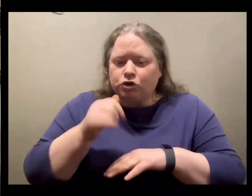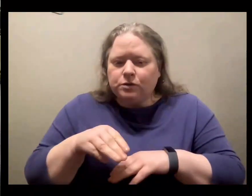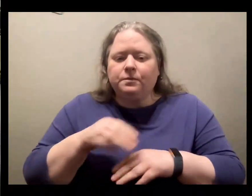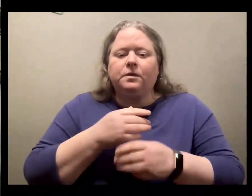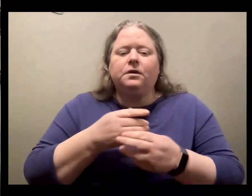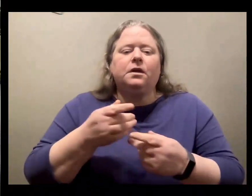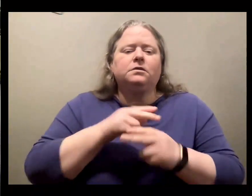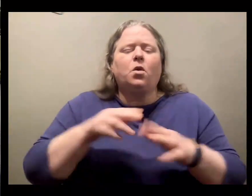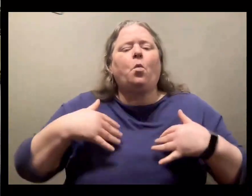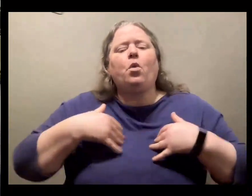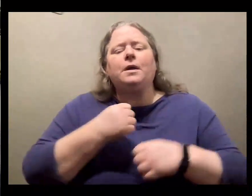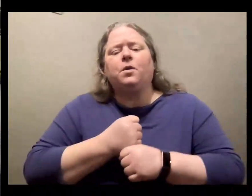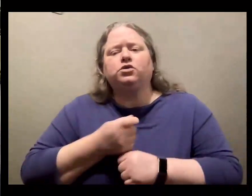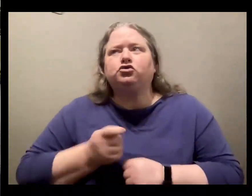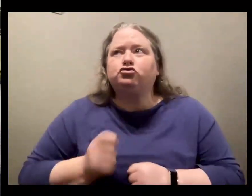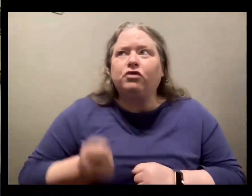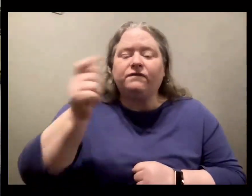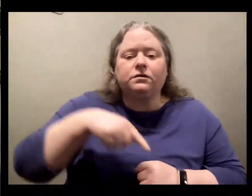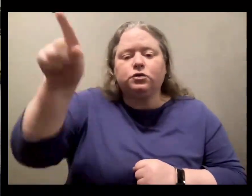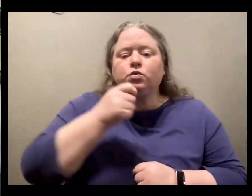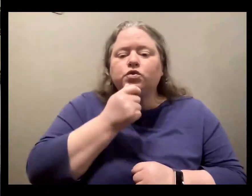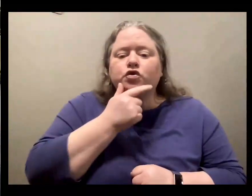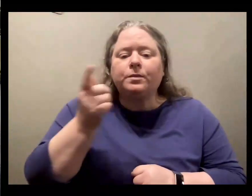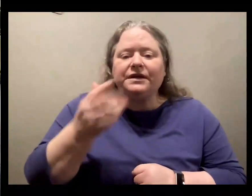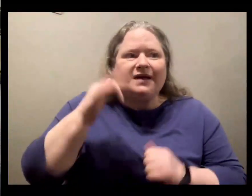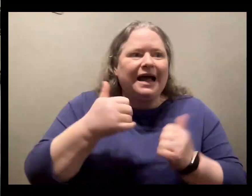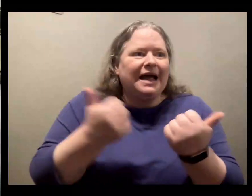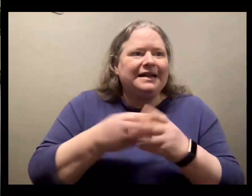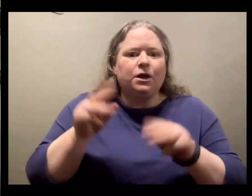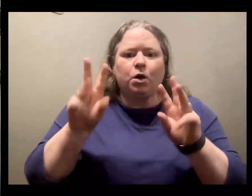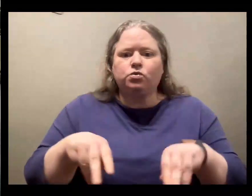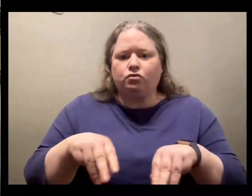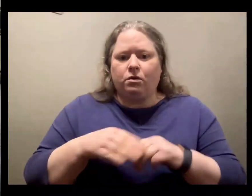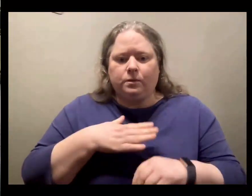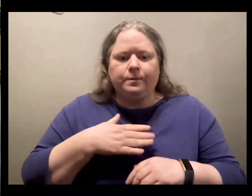not to worry about having to travel up to Dublin if anything goes wrong with me.